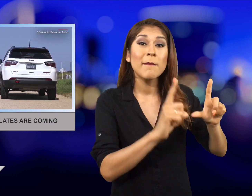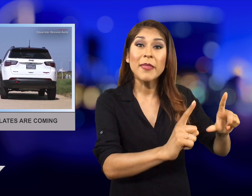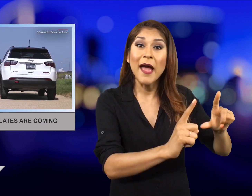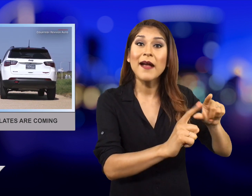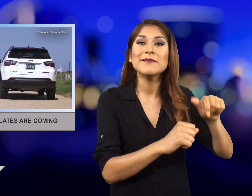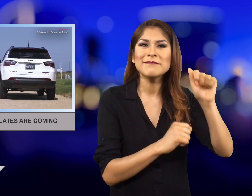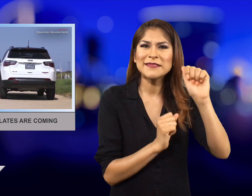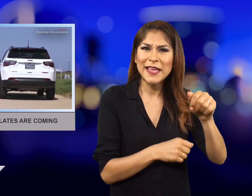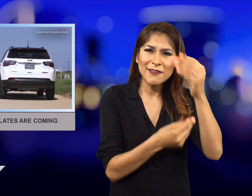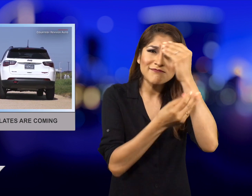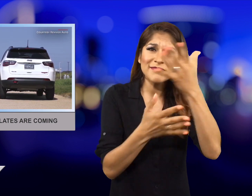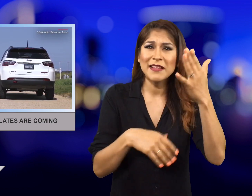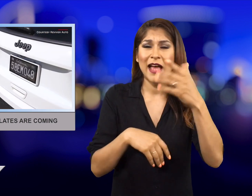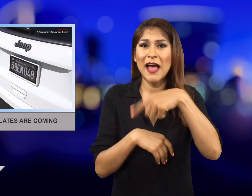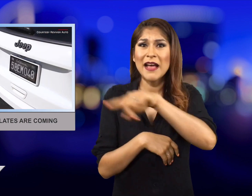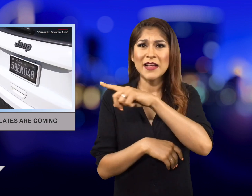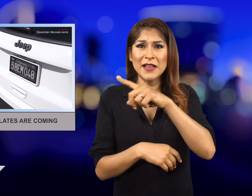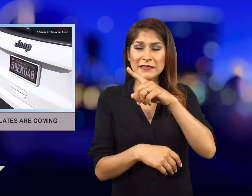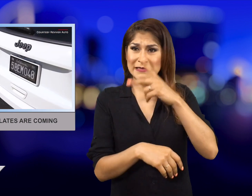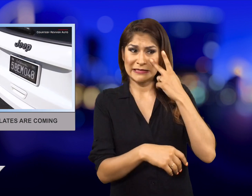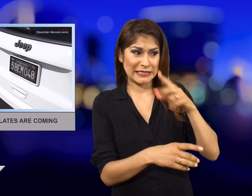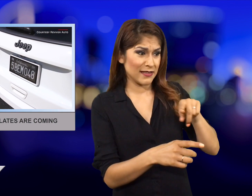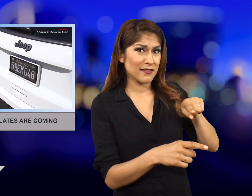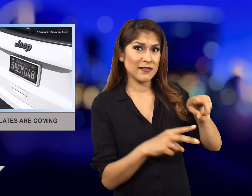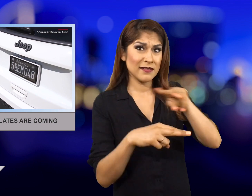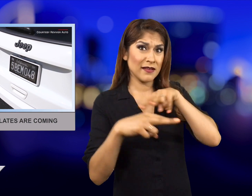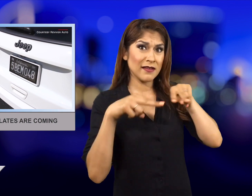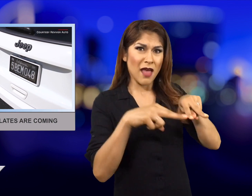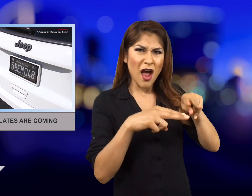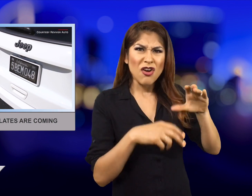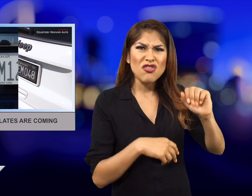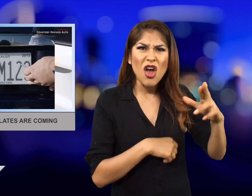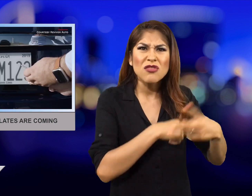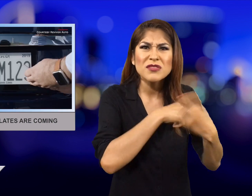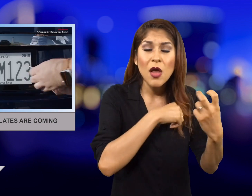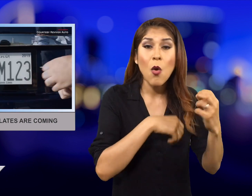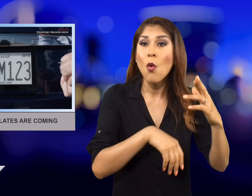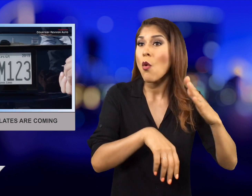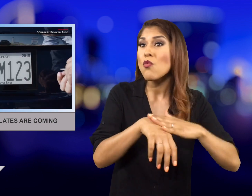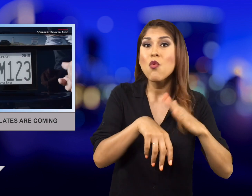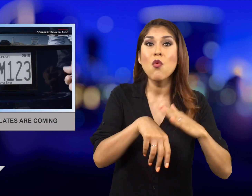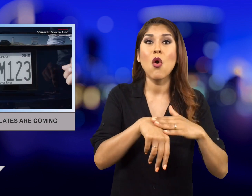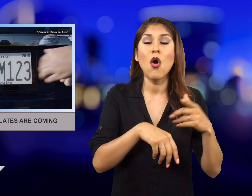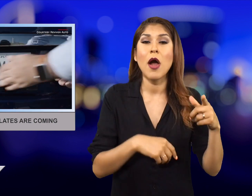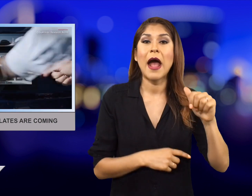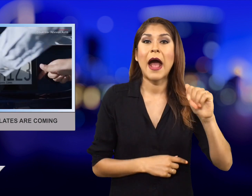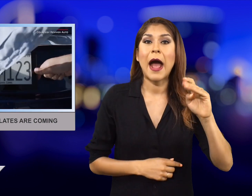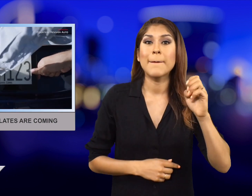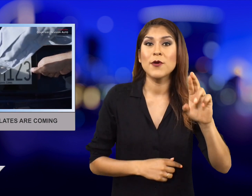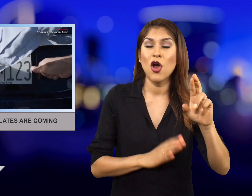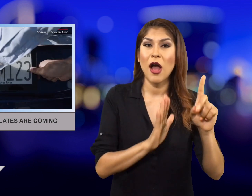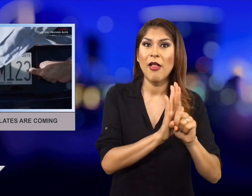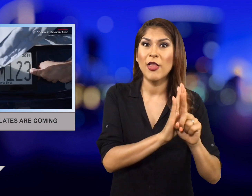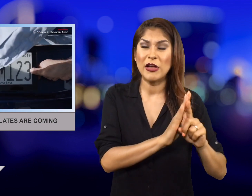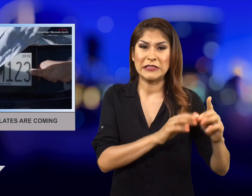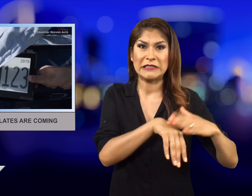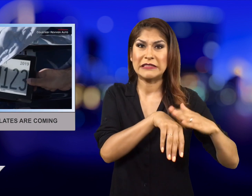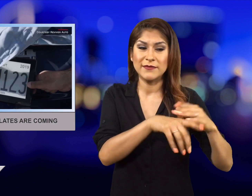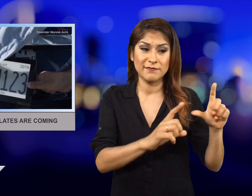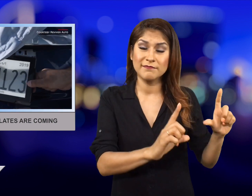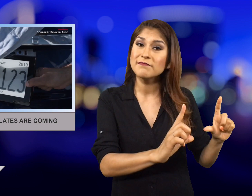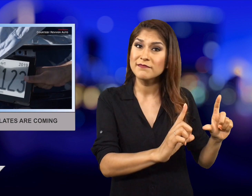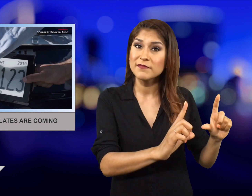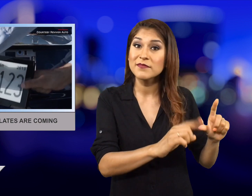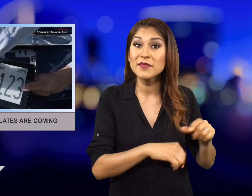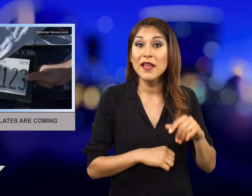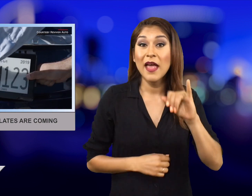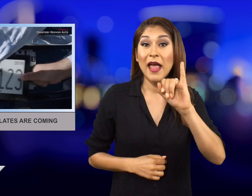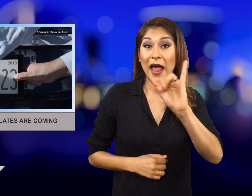The plates could report if the car has been stolen or display vital Amber alert information.